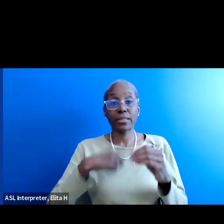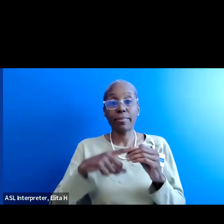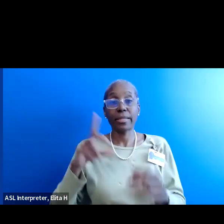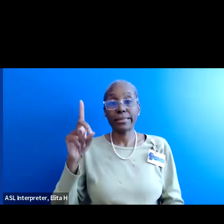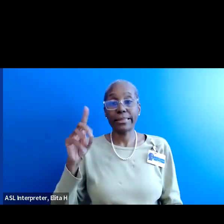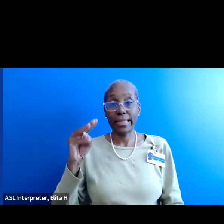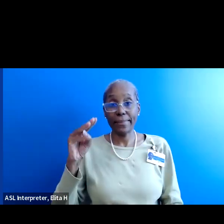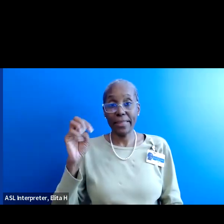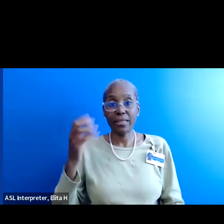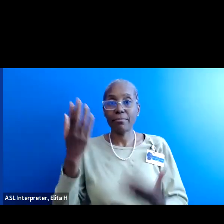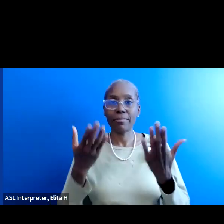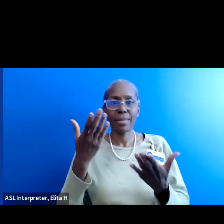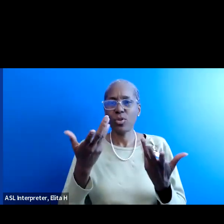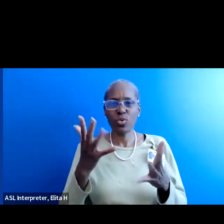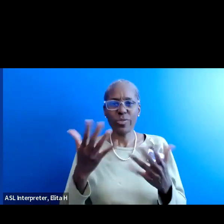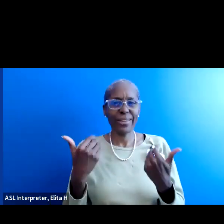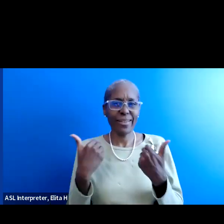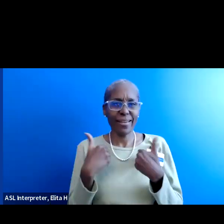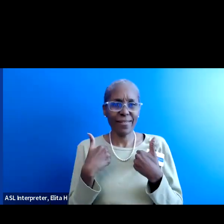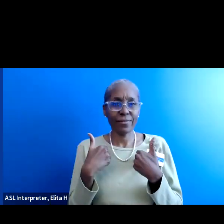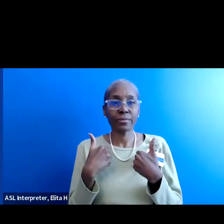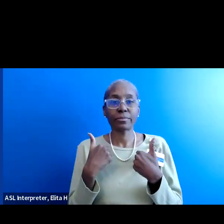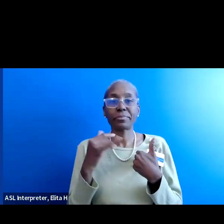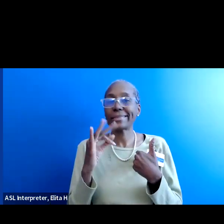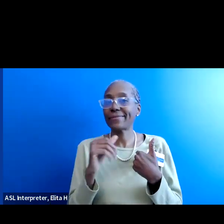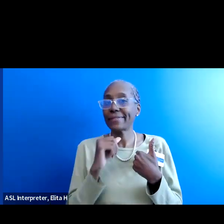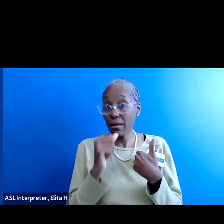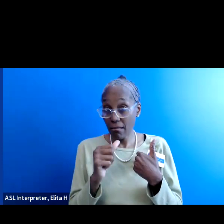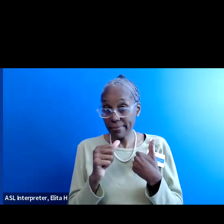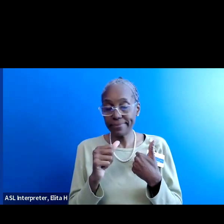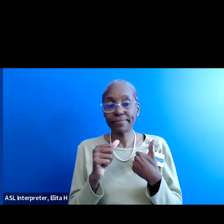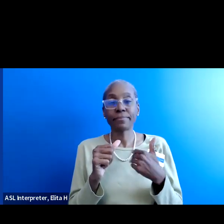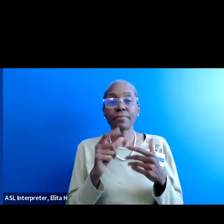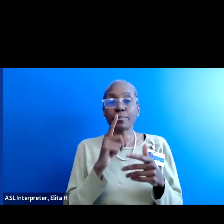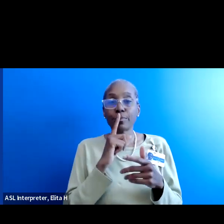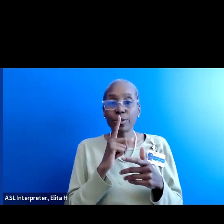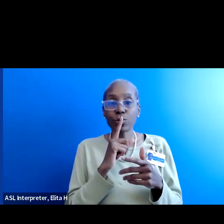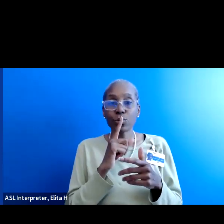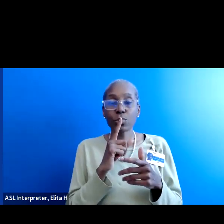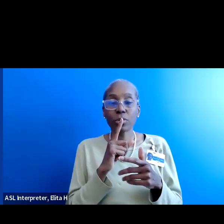and you may already have this information, but just in case. I'm going to make sure that it's on for everyone.